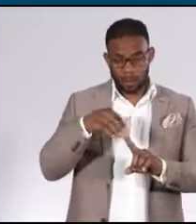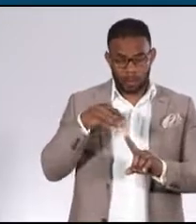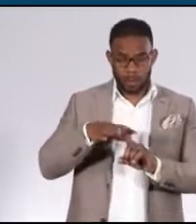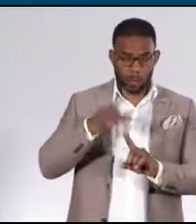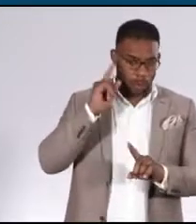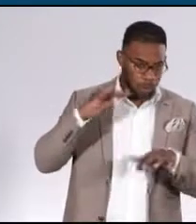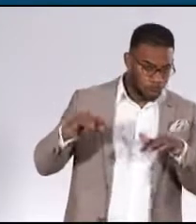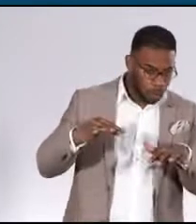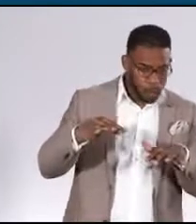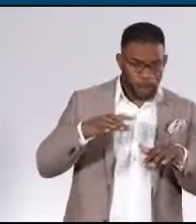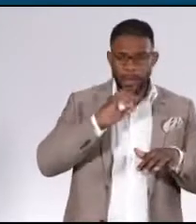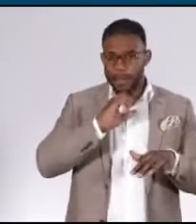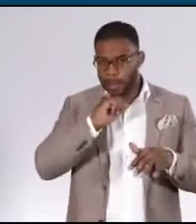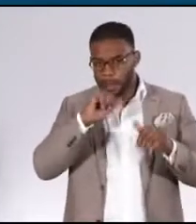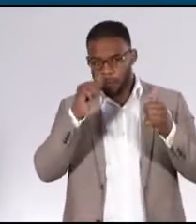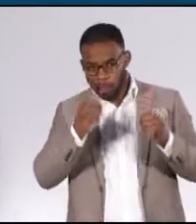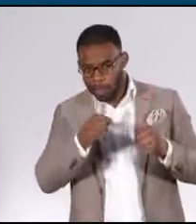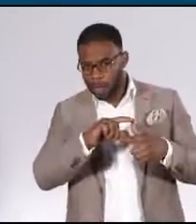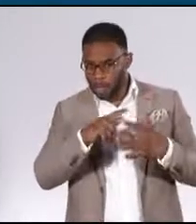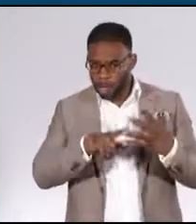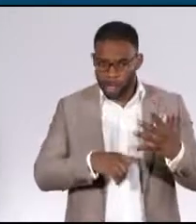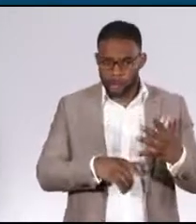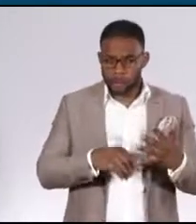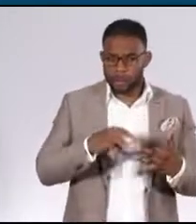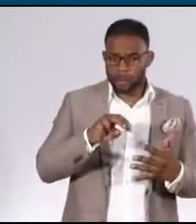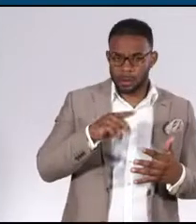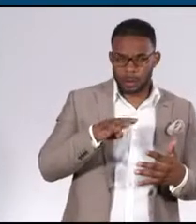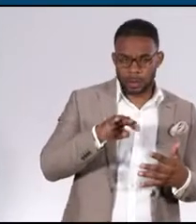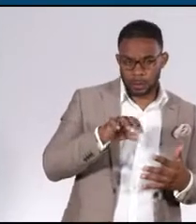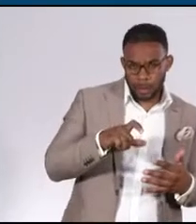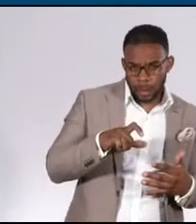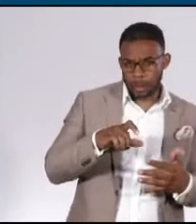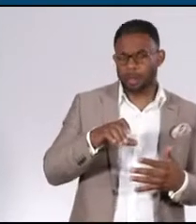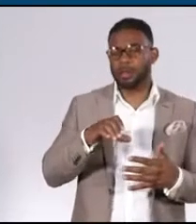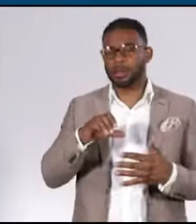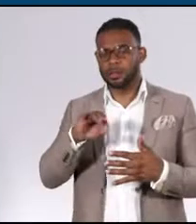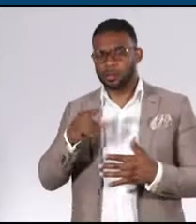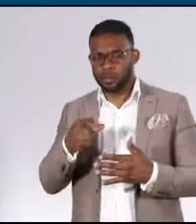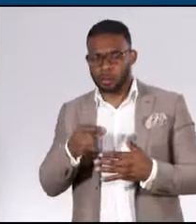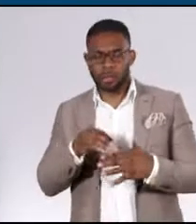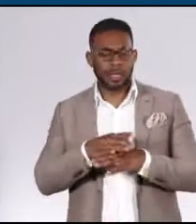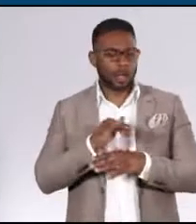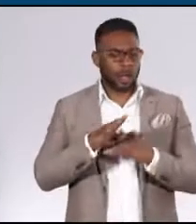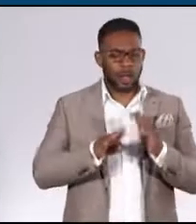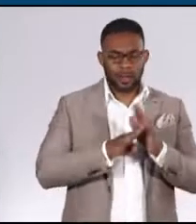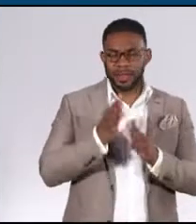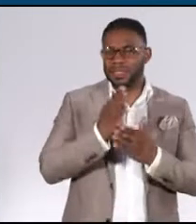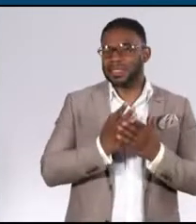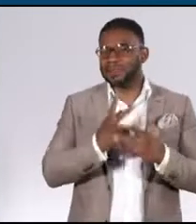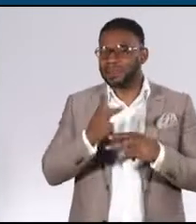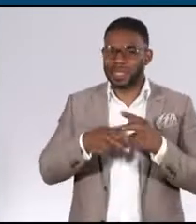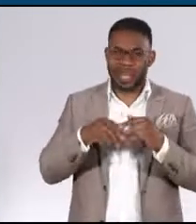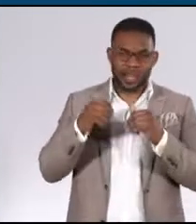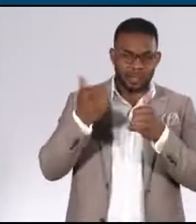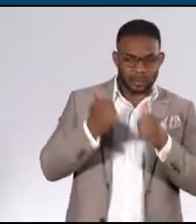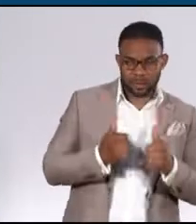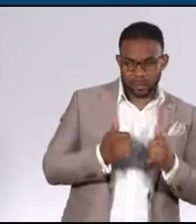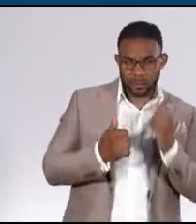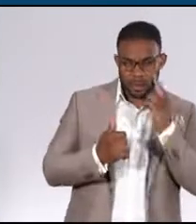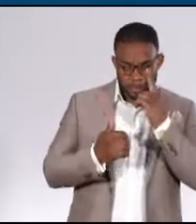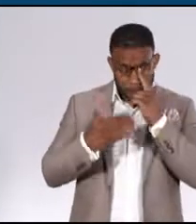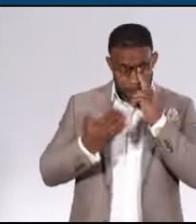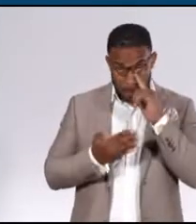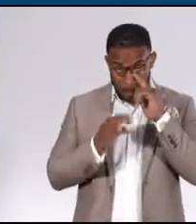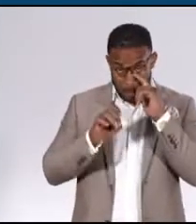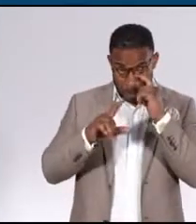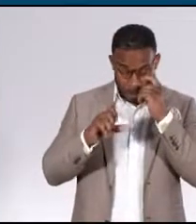aging, others, or metabolic or or drug insults over time, we can all develop some degree of hearing losses. Some of those cells uh die often can't regenerate.